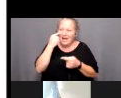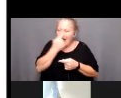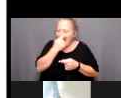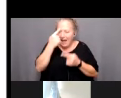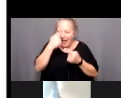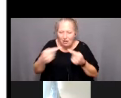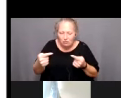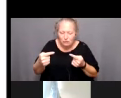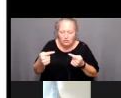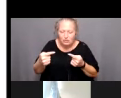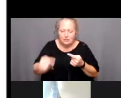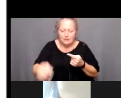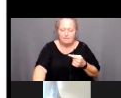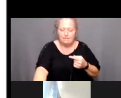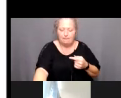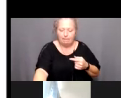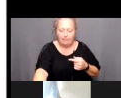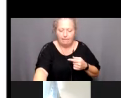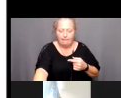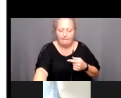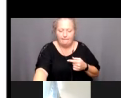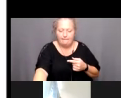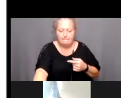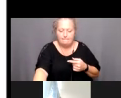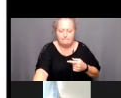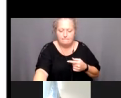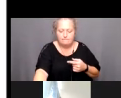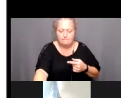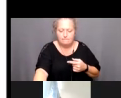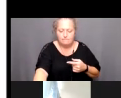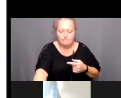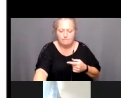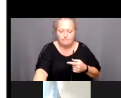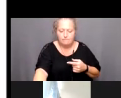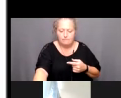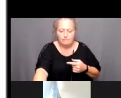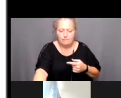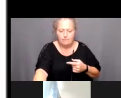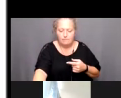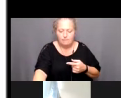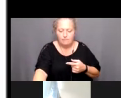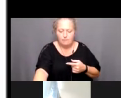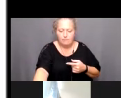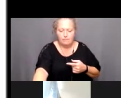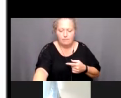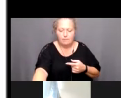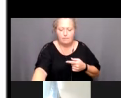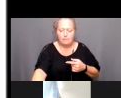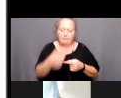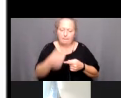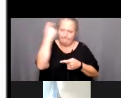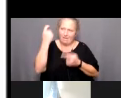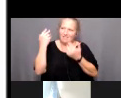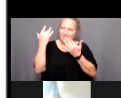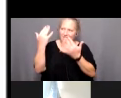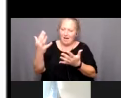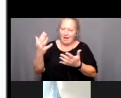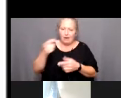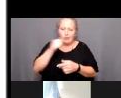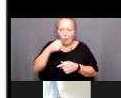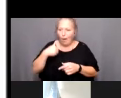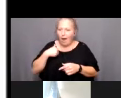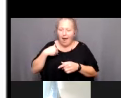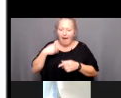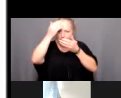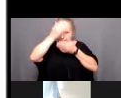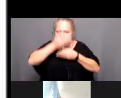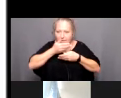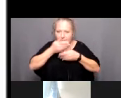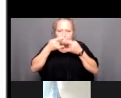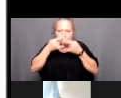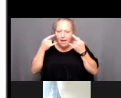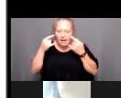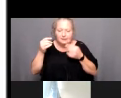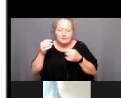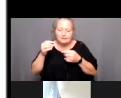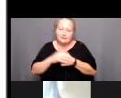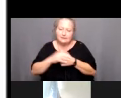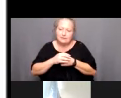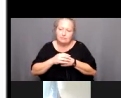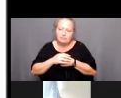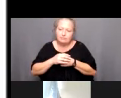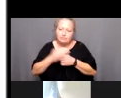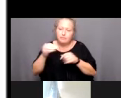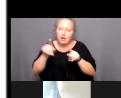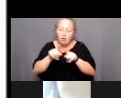allergies because of these fires. And we don't have face masks and also some